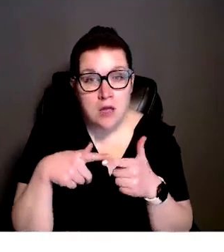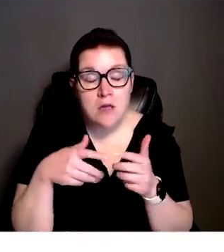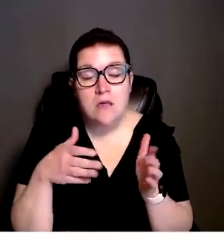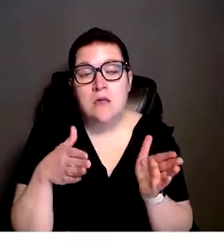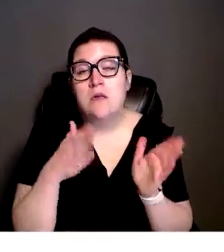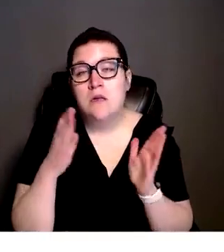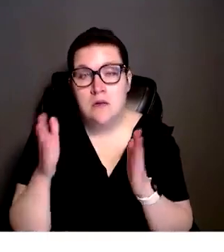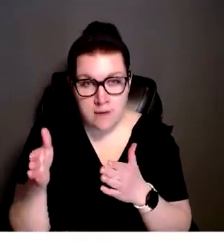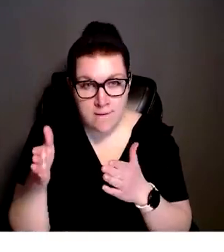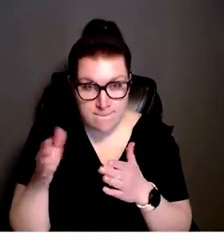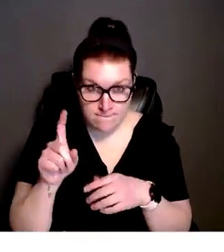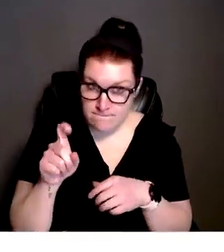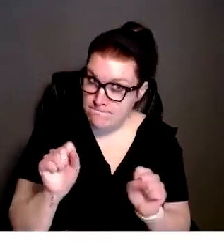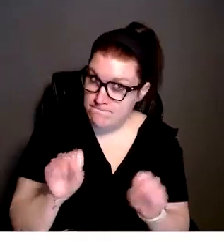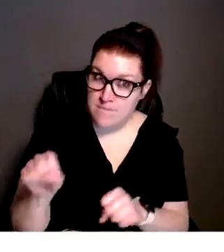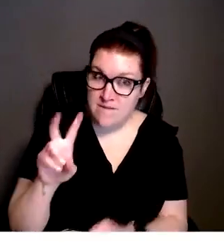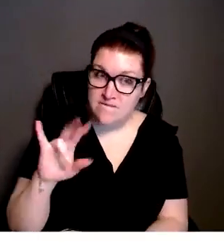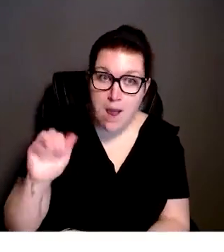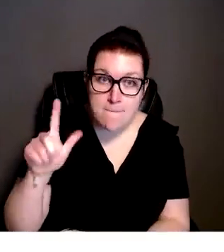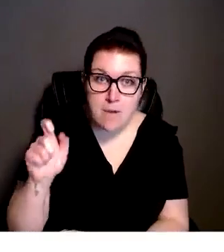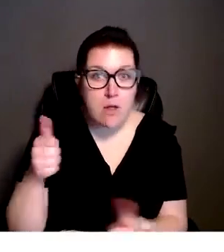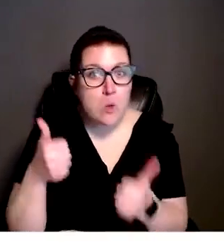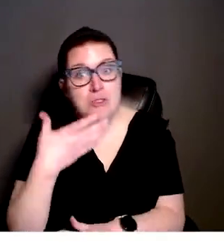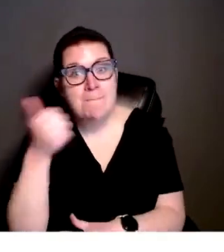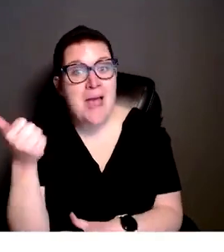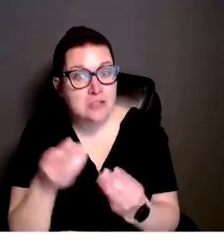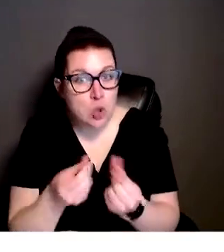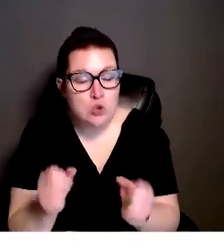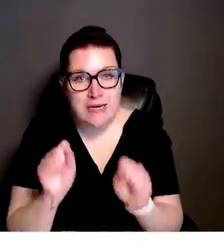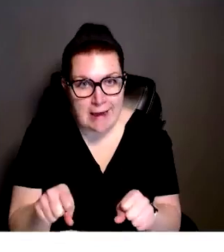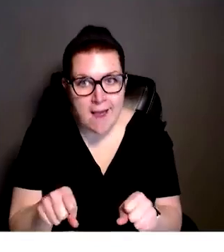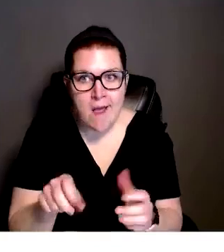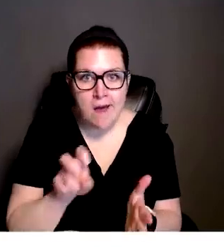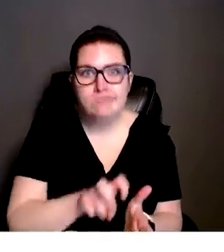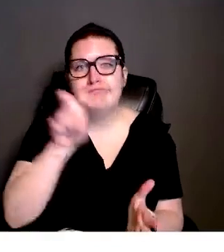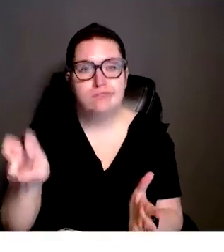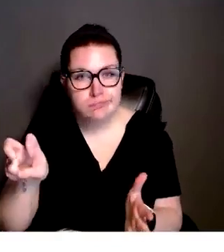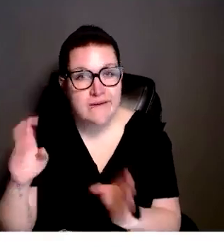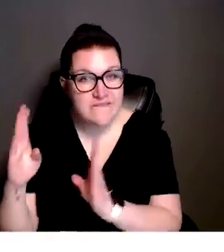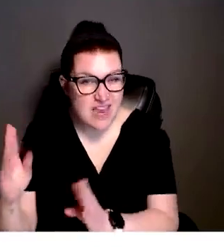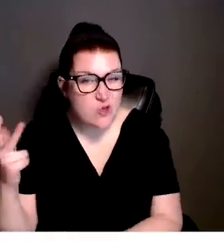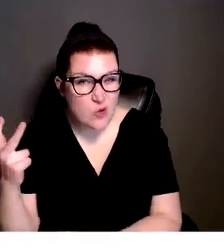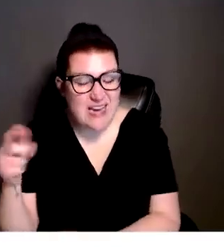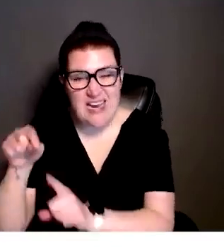you know, the viable or best solutions that can go on to phase three, which is really intended to be broader